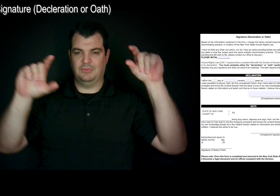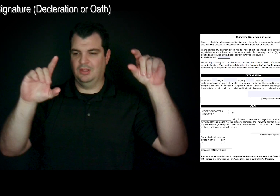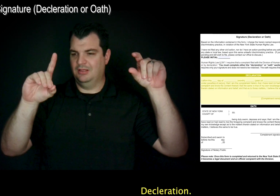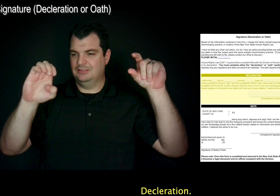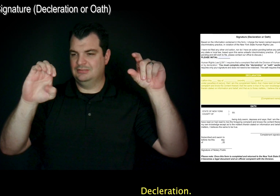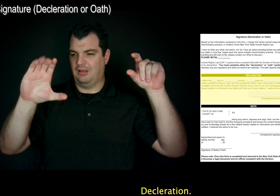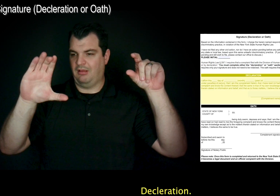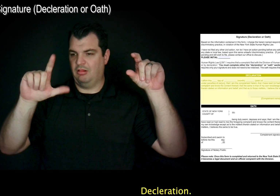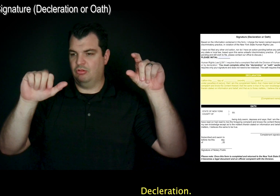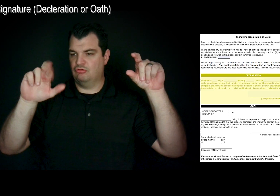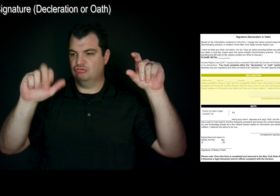Decleration.